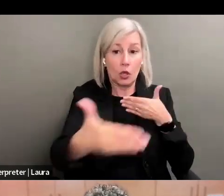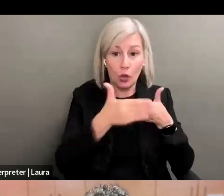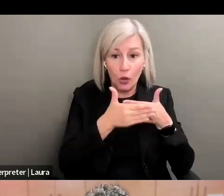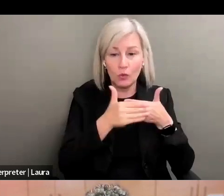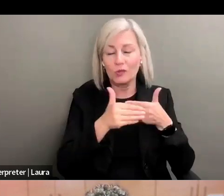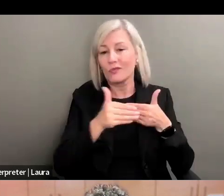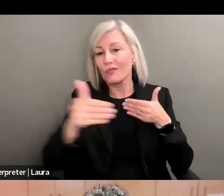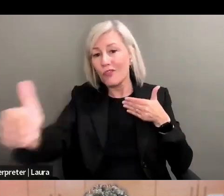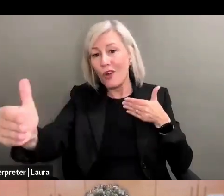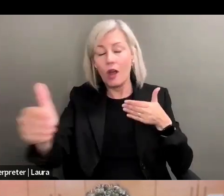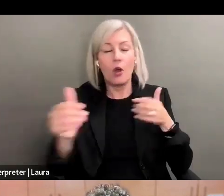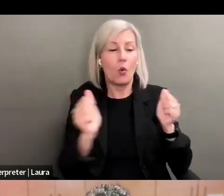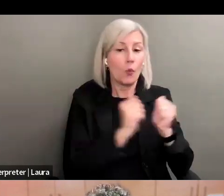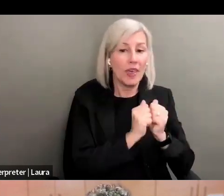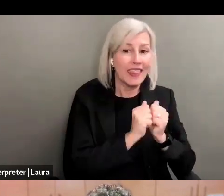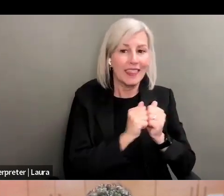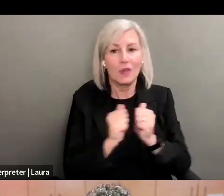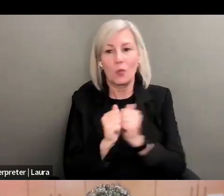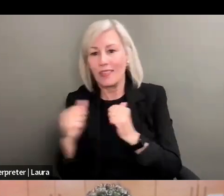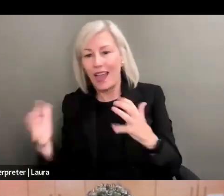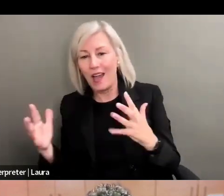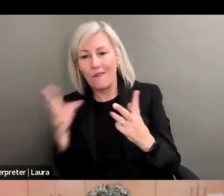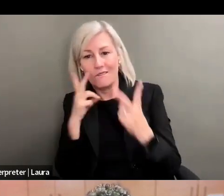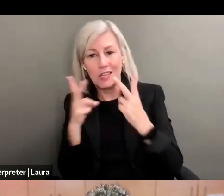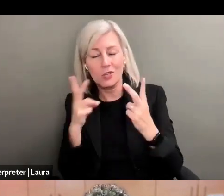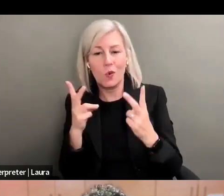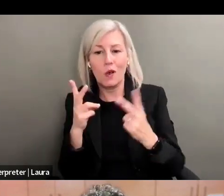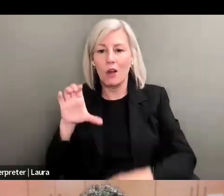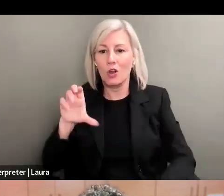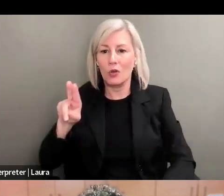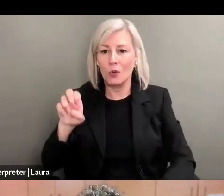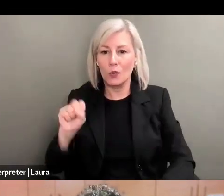and without visual cues and with and without background noise.